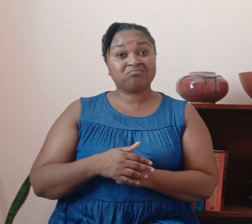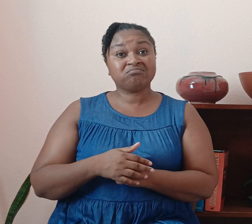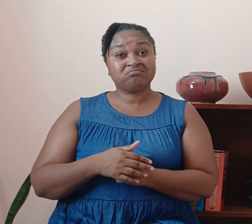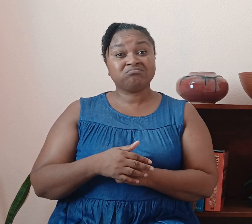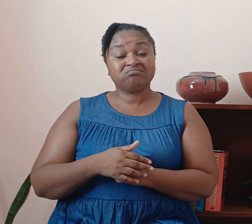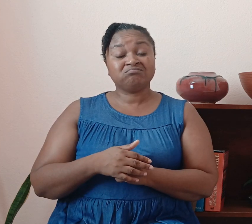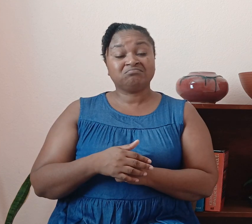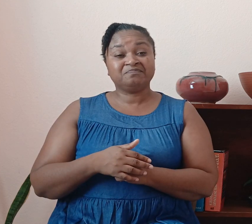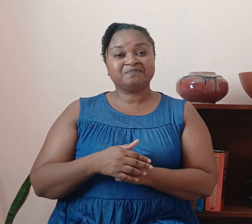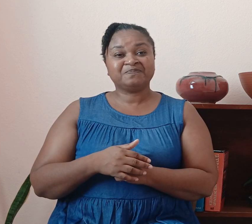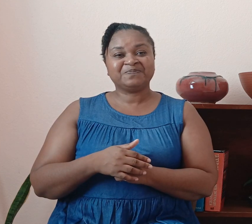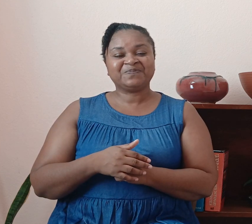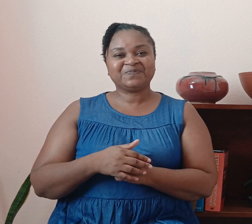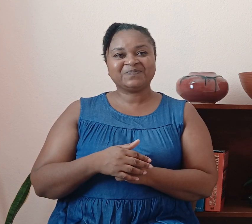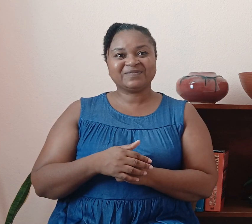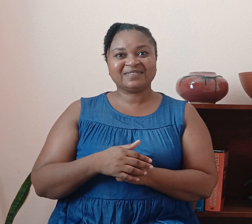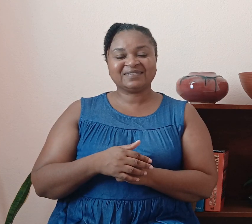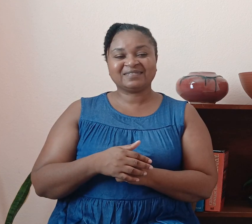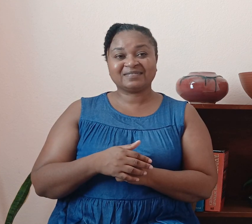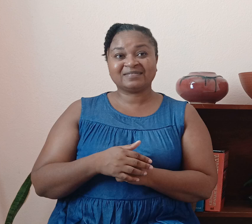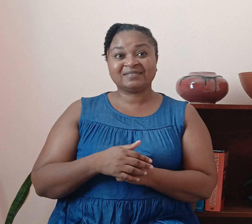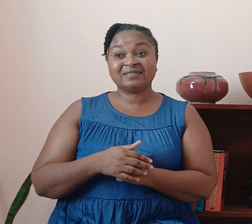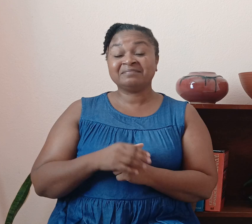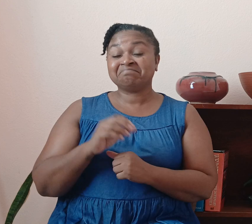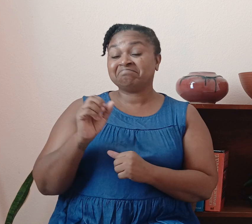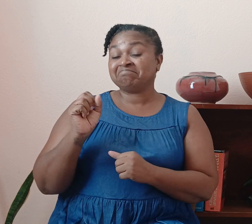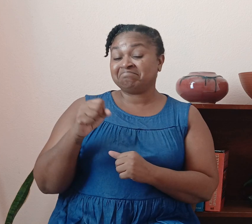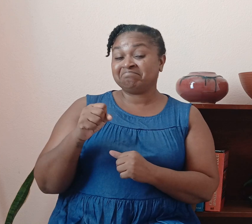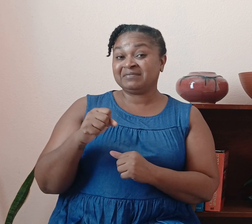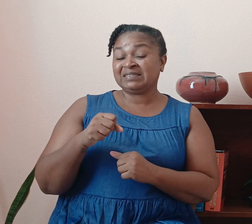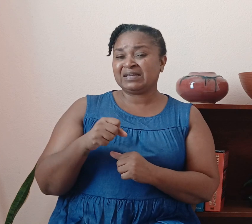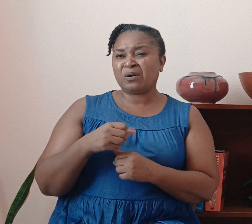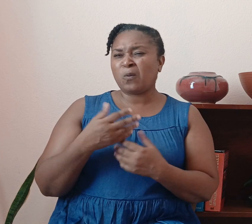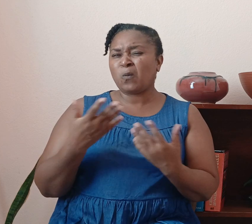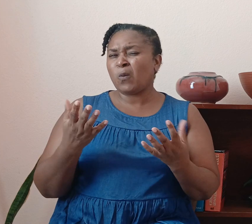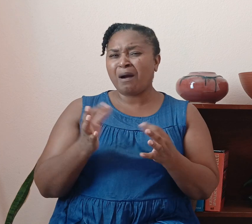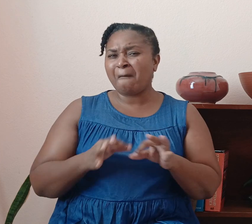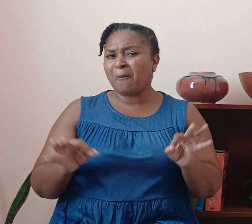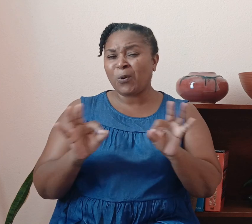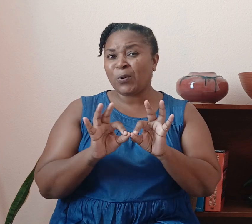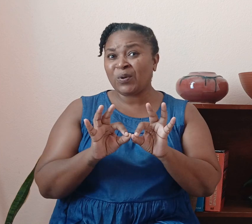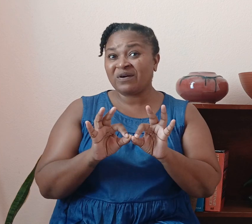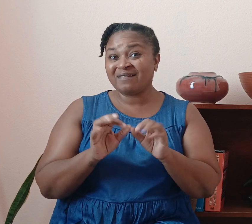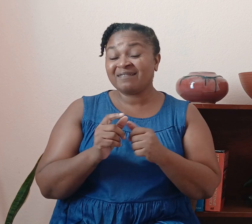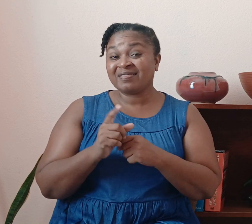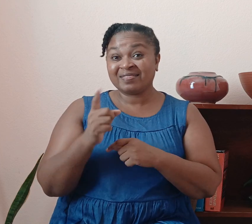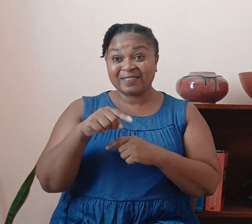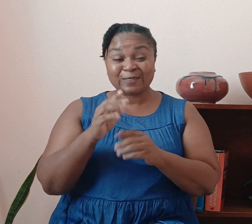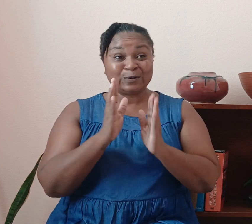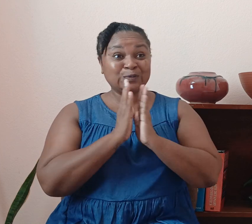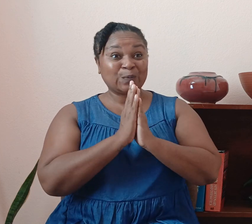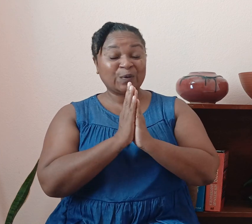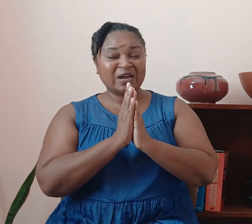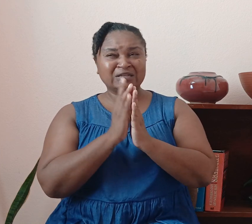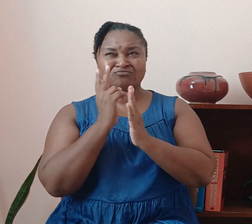Of course, the thing that is important is that these prayers reflect God’s